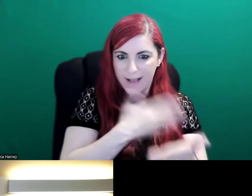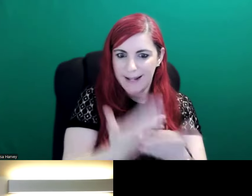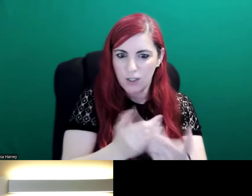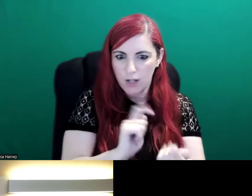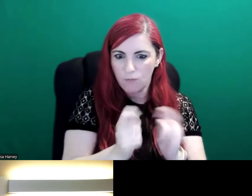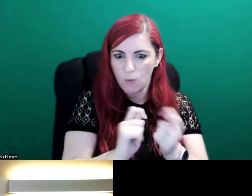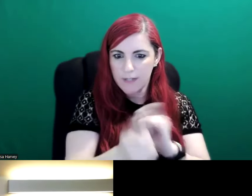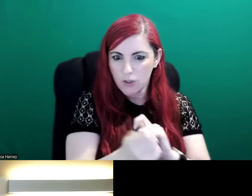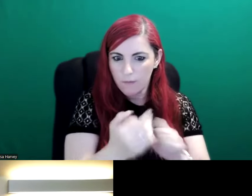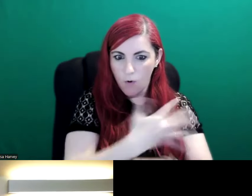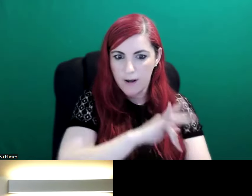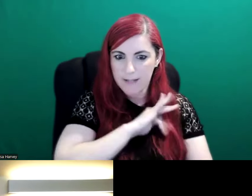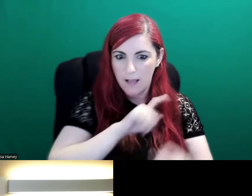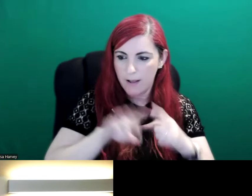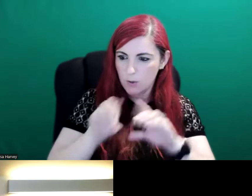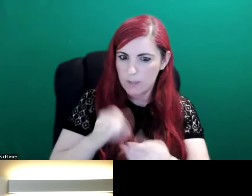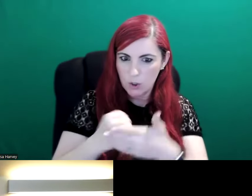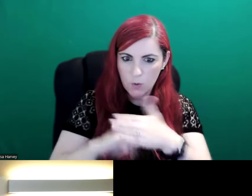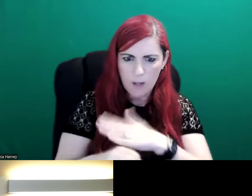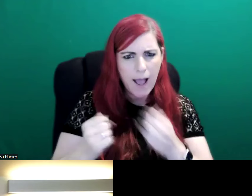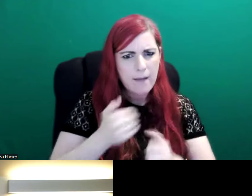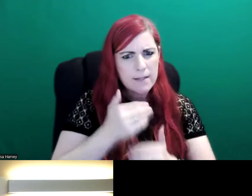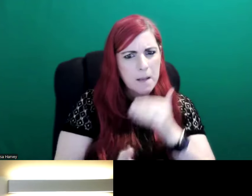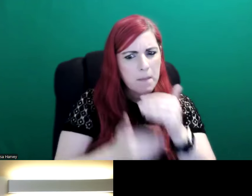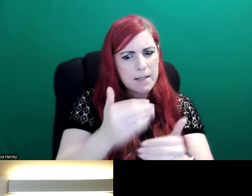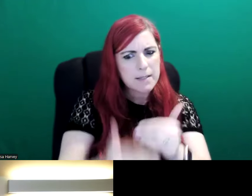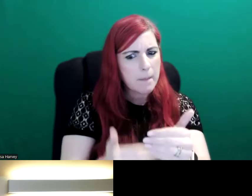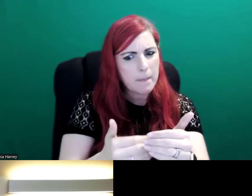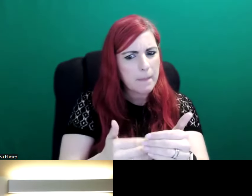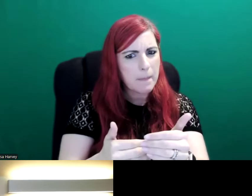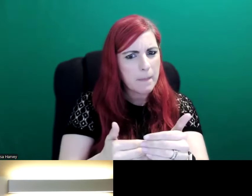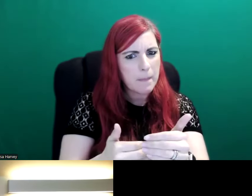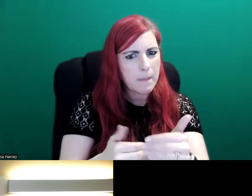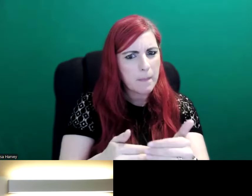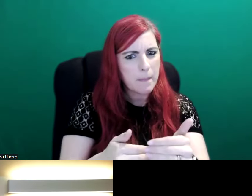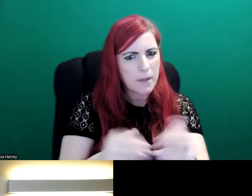students. And is there a step by step technique detailed anywhere that she could refer to?